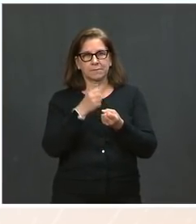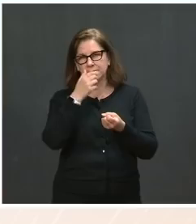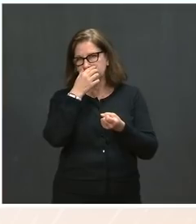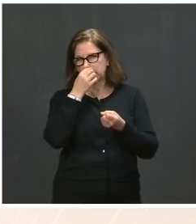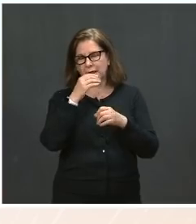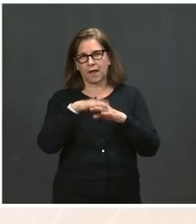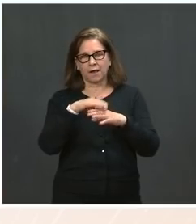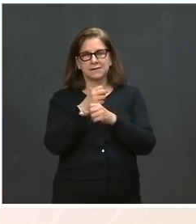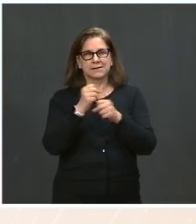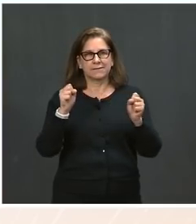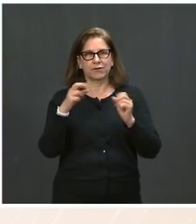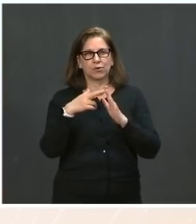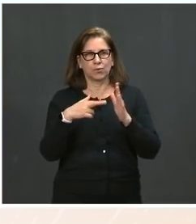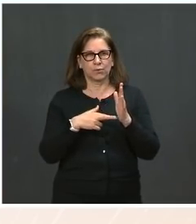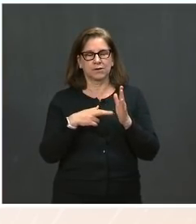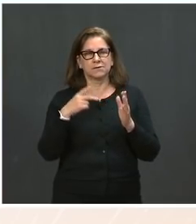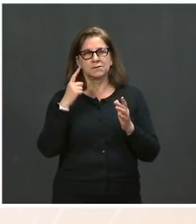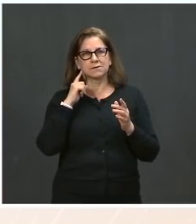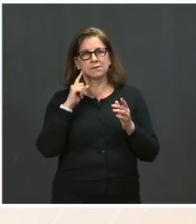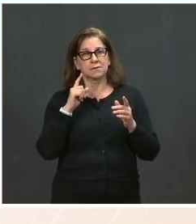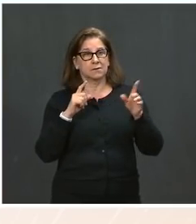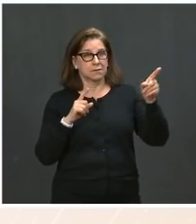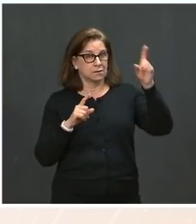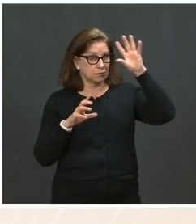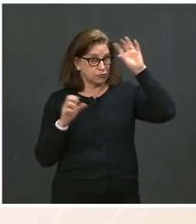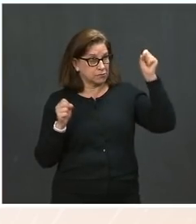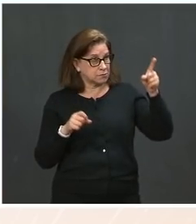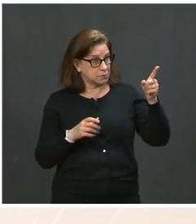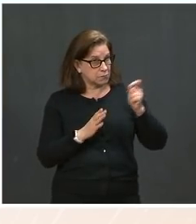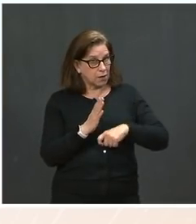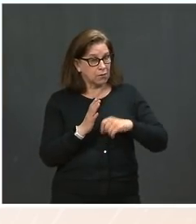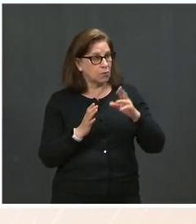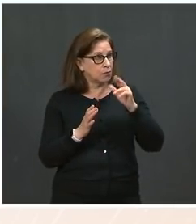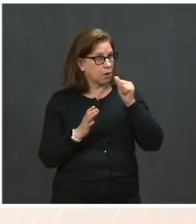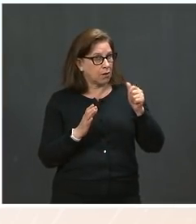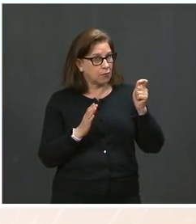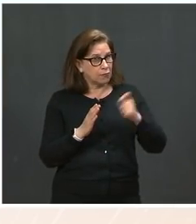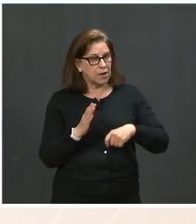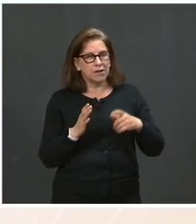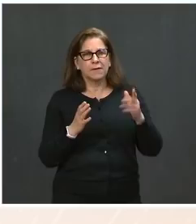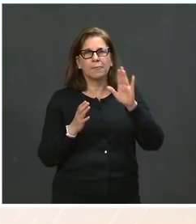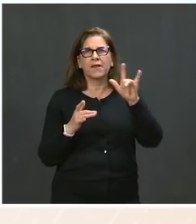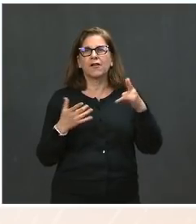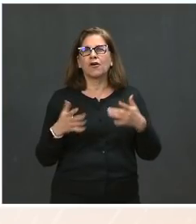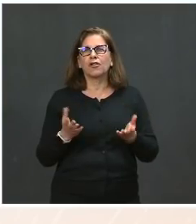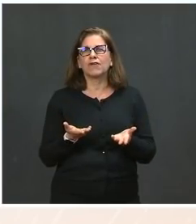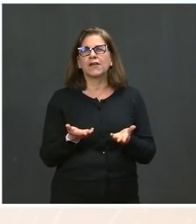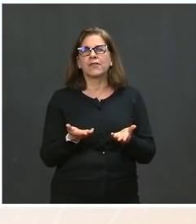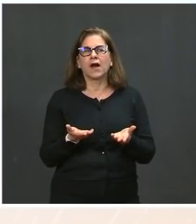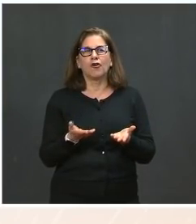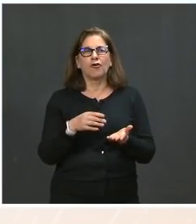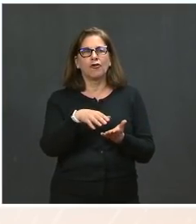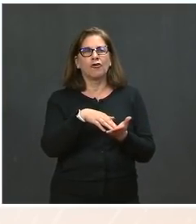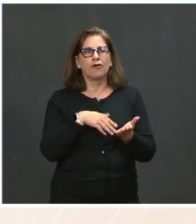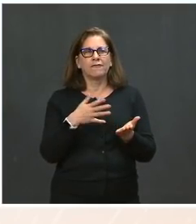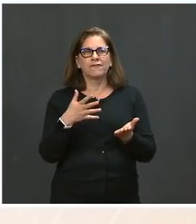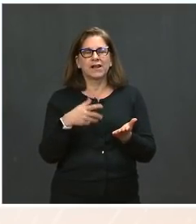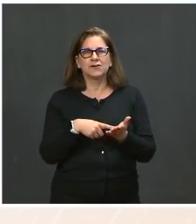is that there has been a range of bills put forward in the past that he would support that would address exactly this issue. Go -- The Press: I've got -- Ms. Psaki: Oh, go ahead, Anne. Go ahead.